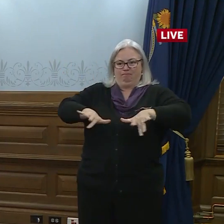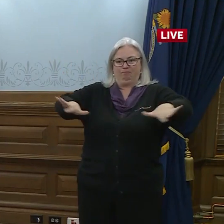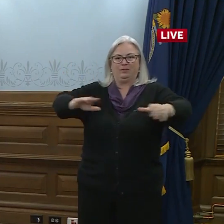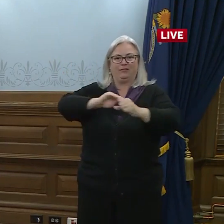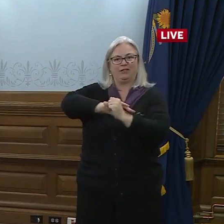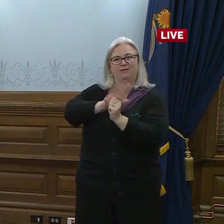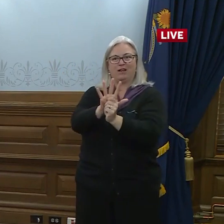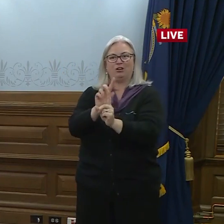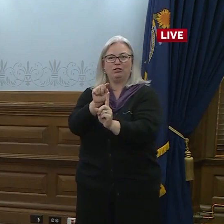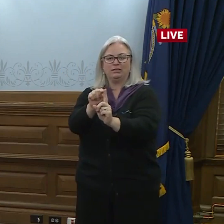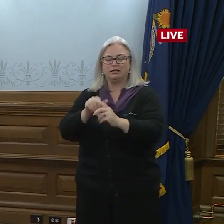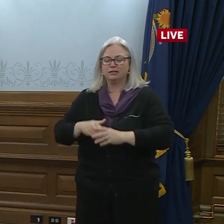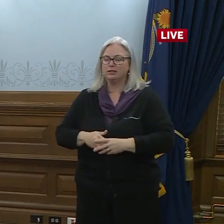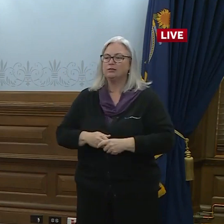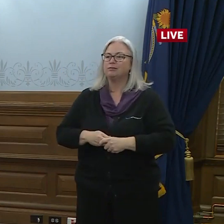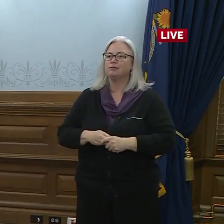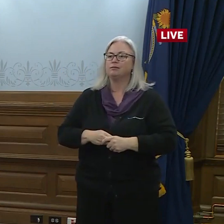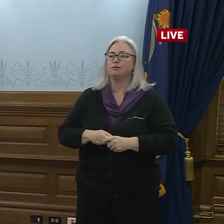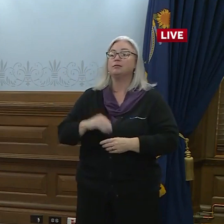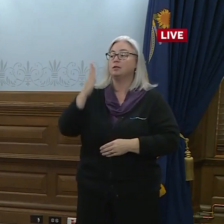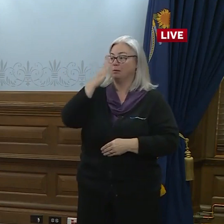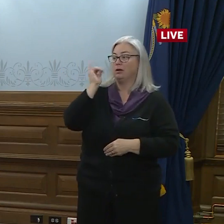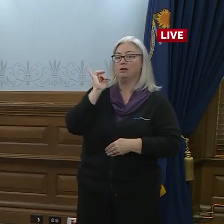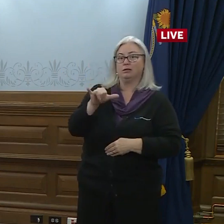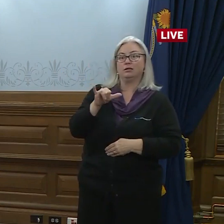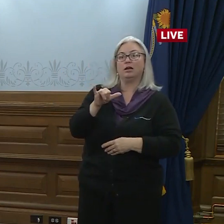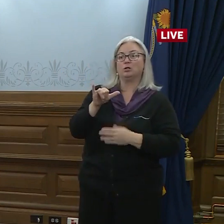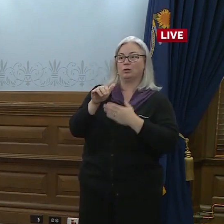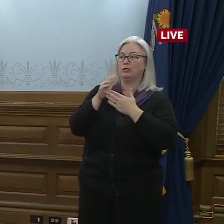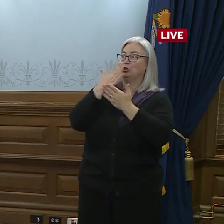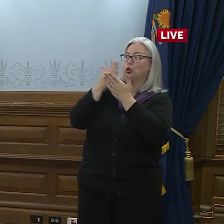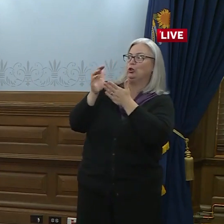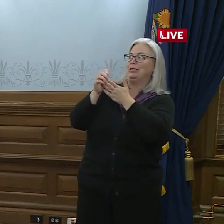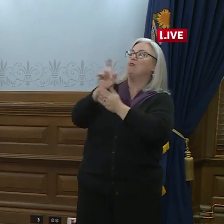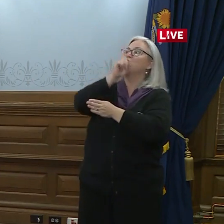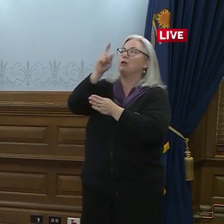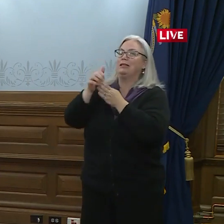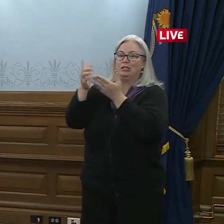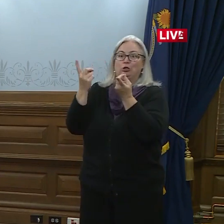THEY KNOW THAT MASK MINIMIZE THE TRANSMISSION OF THE VIRUS.